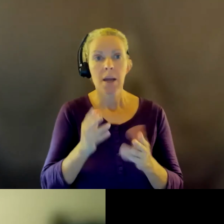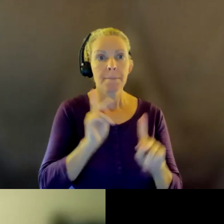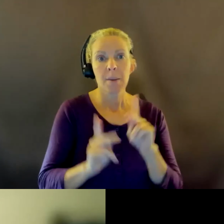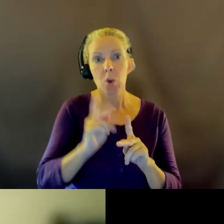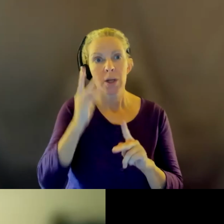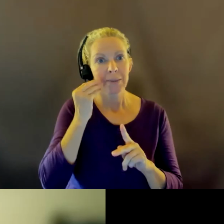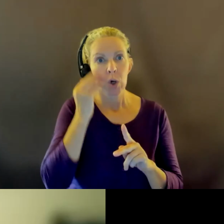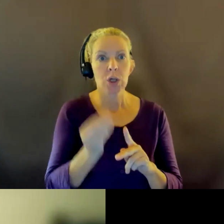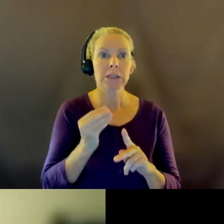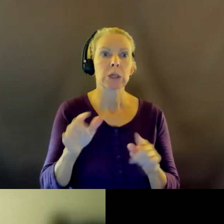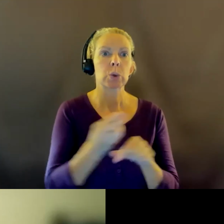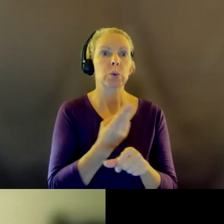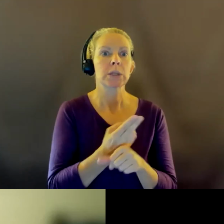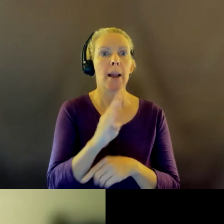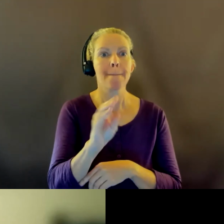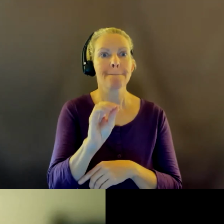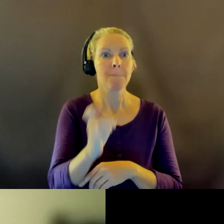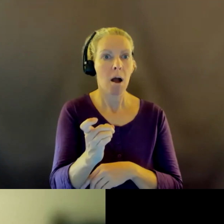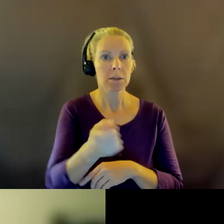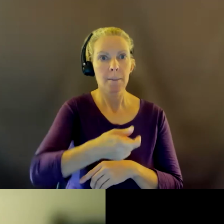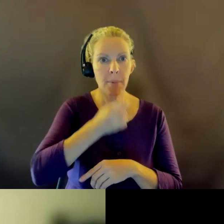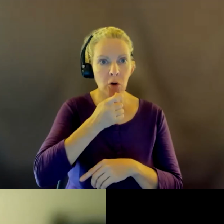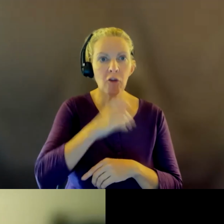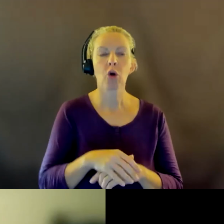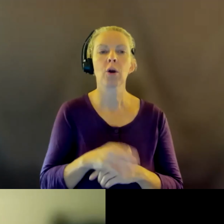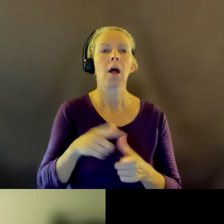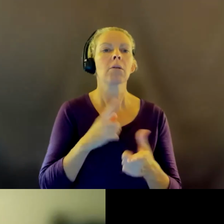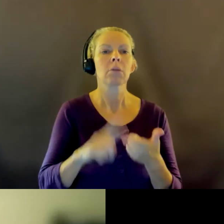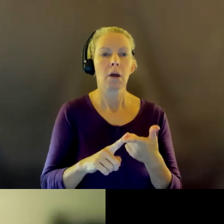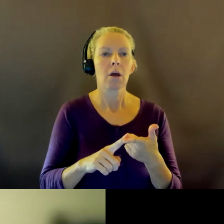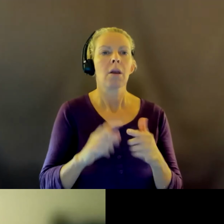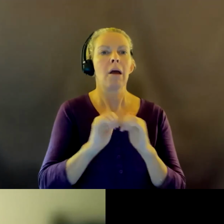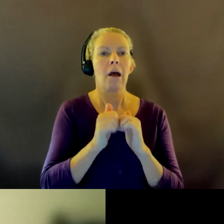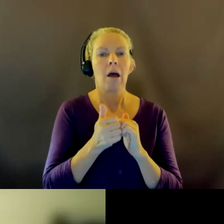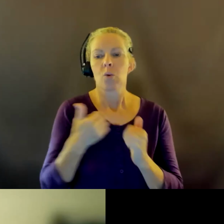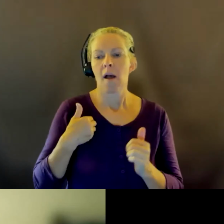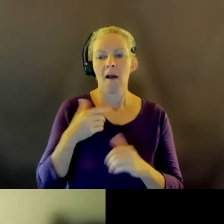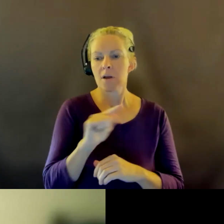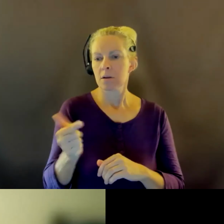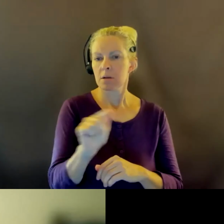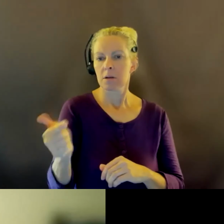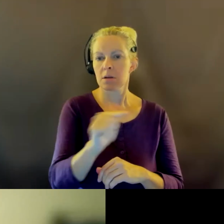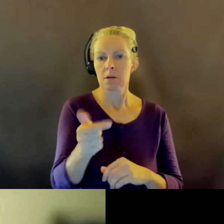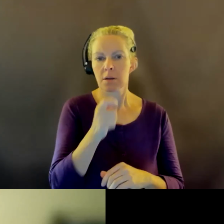Anything being picked up by online participants?